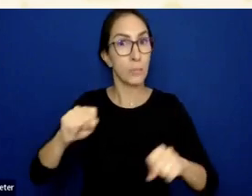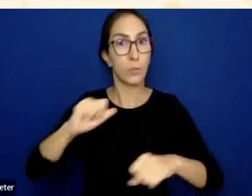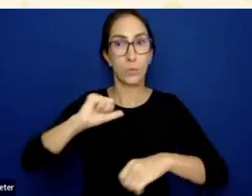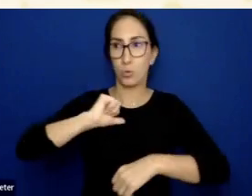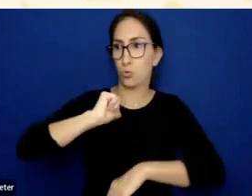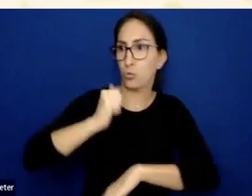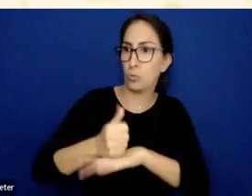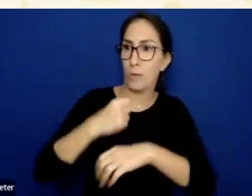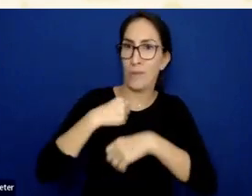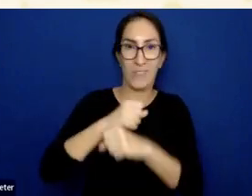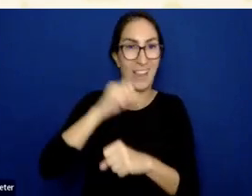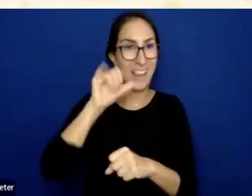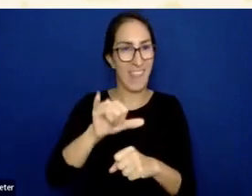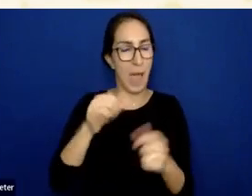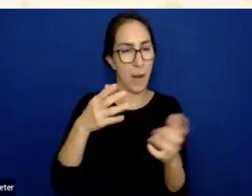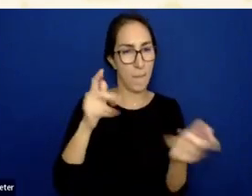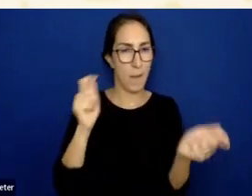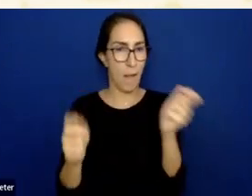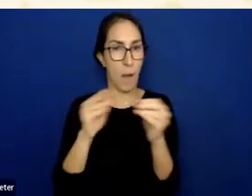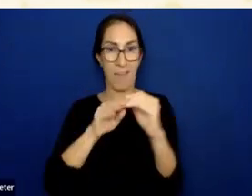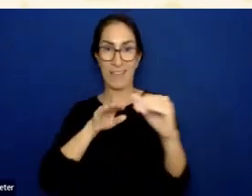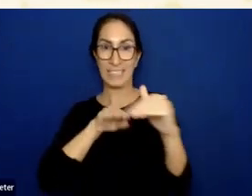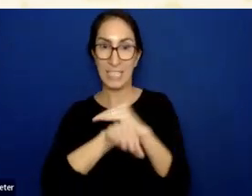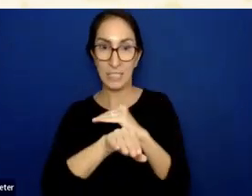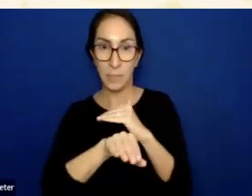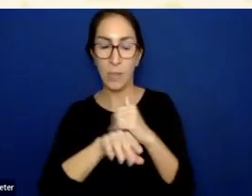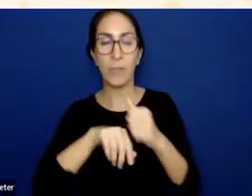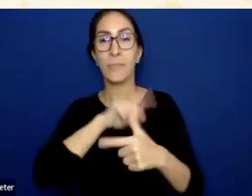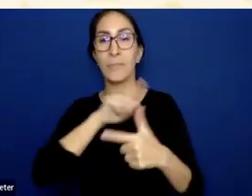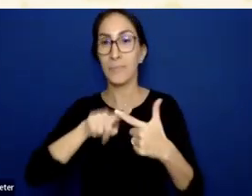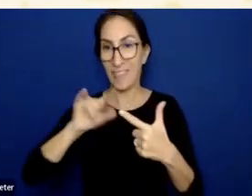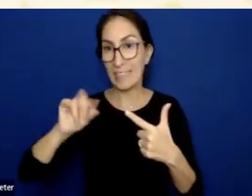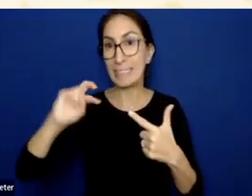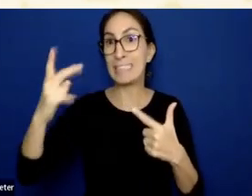This is the second most important question that you need to ask.